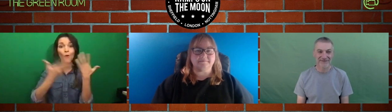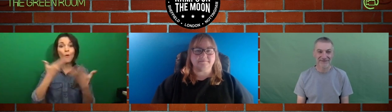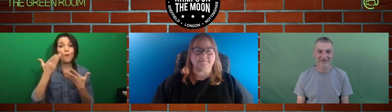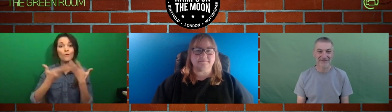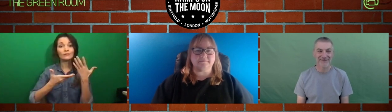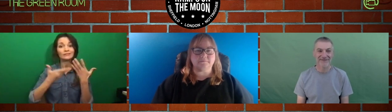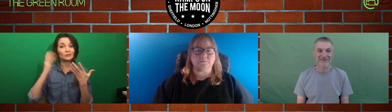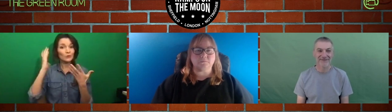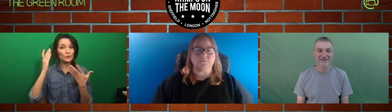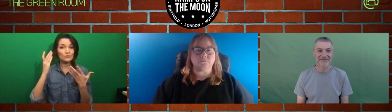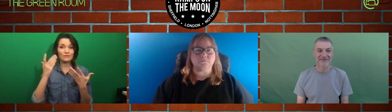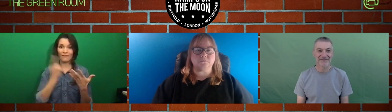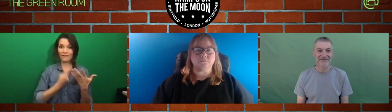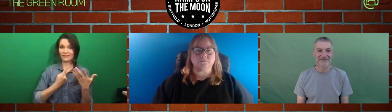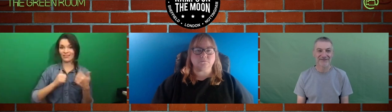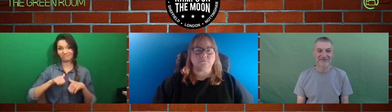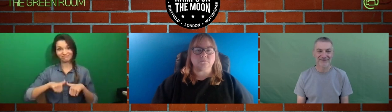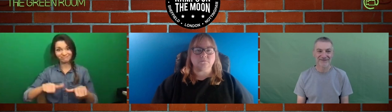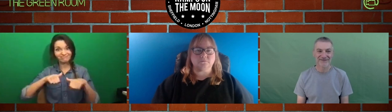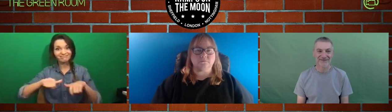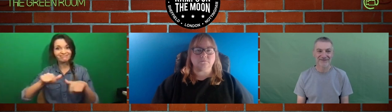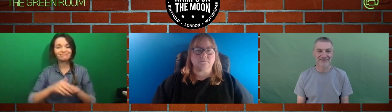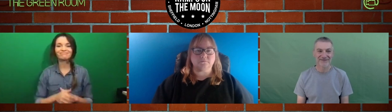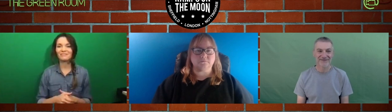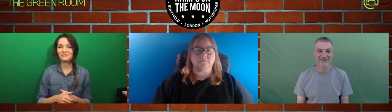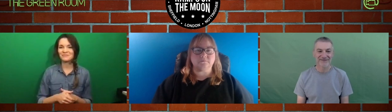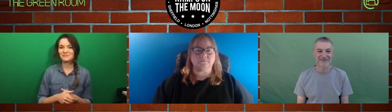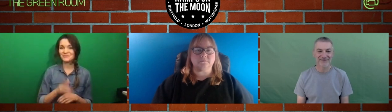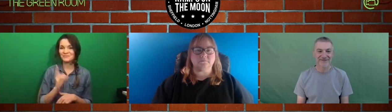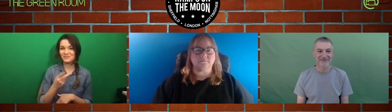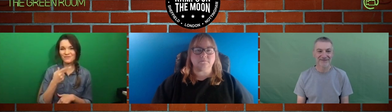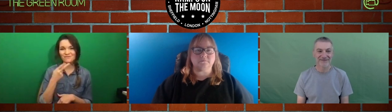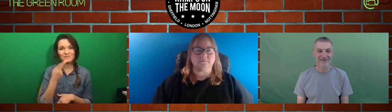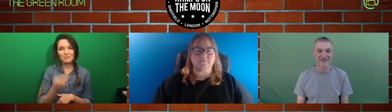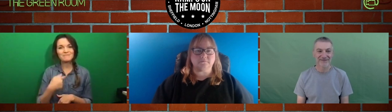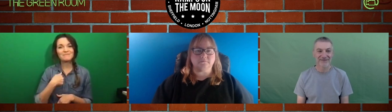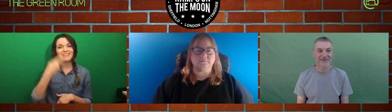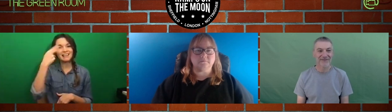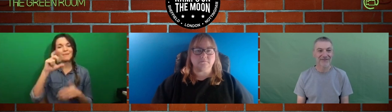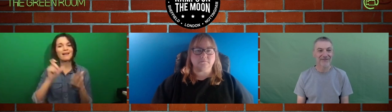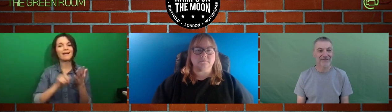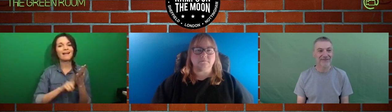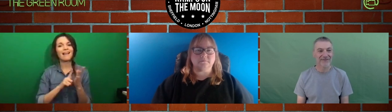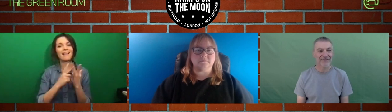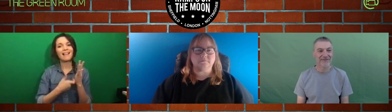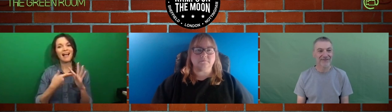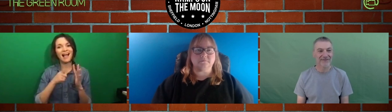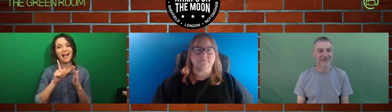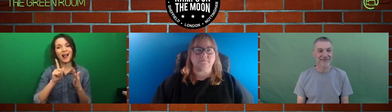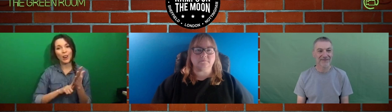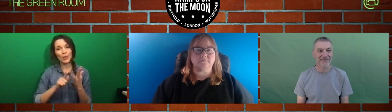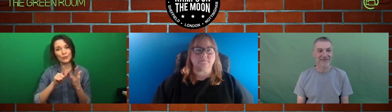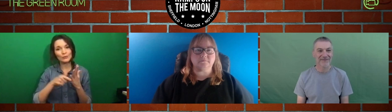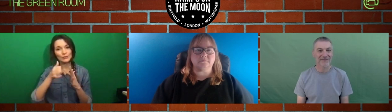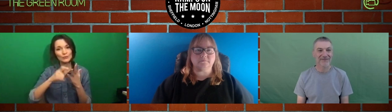So as I say my name is Clare-Louise English and I am a white woman with red hair